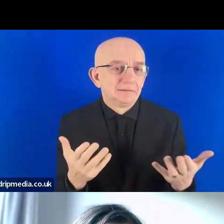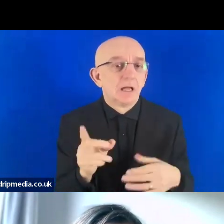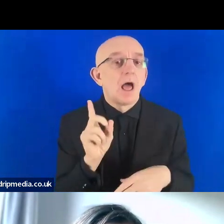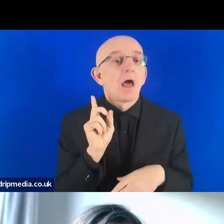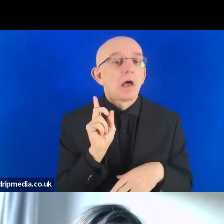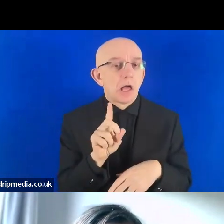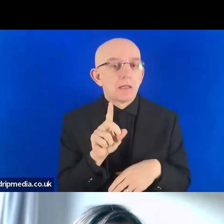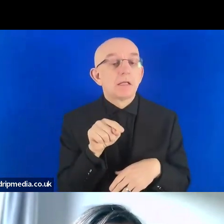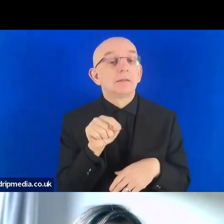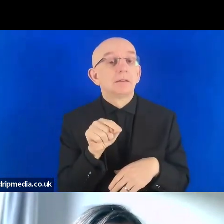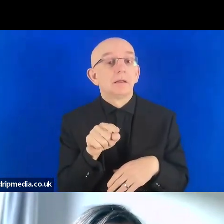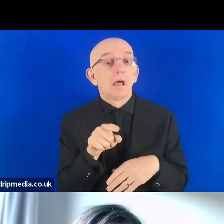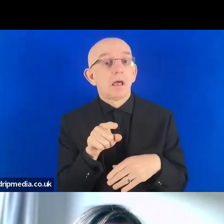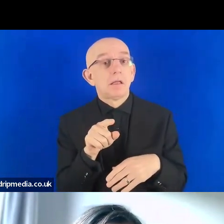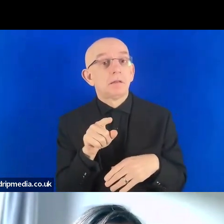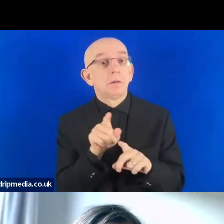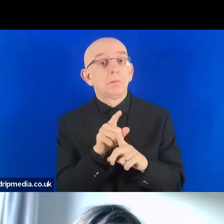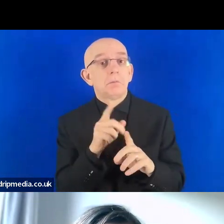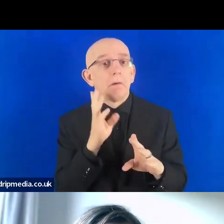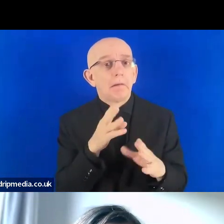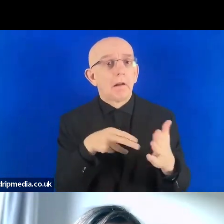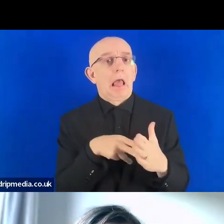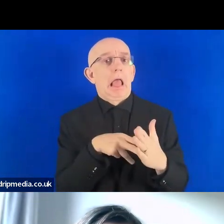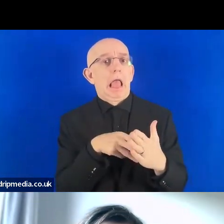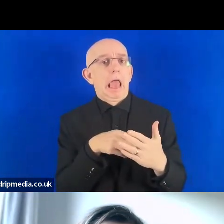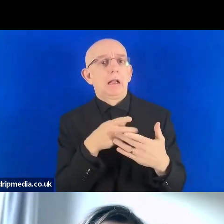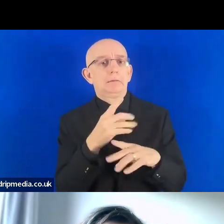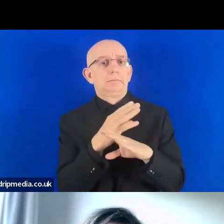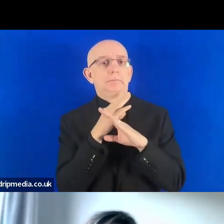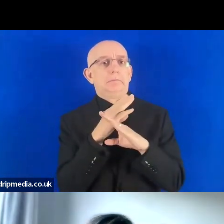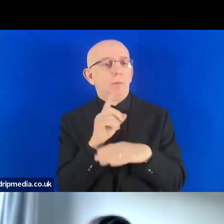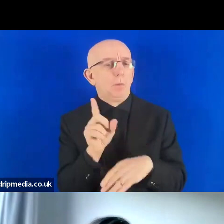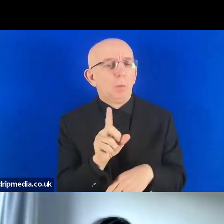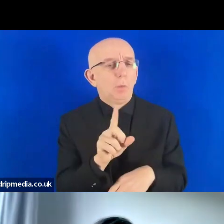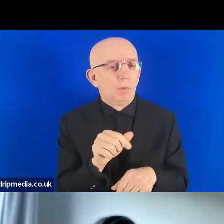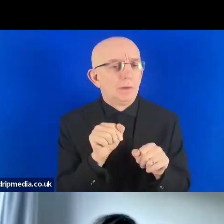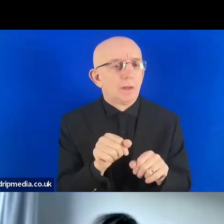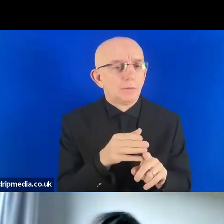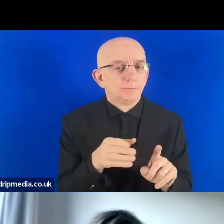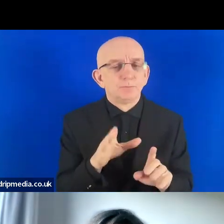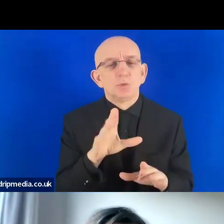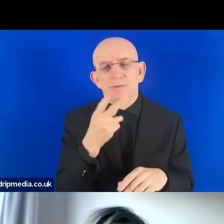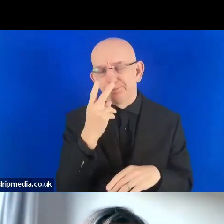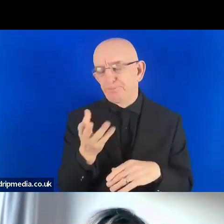Maybe we can go to the next slide. Okay. These are again, quick things that I will